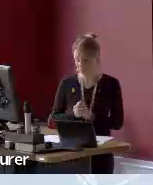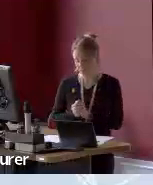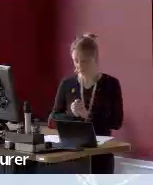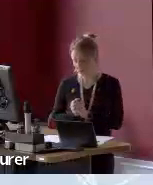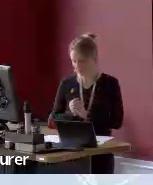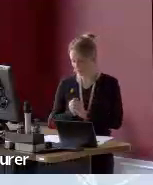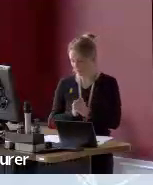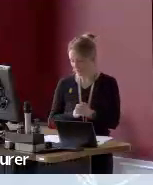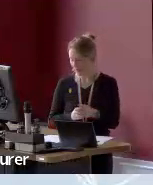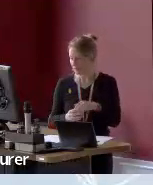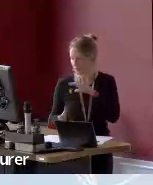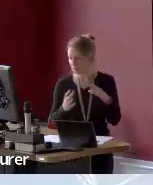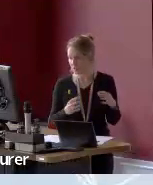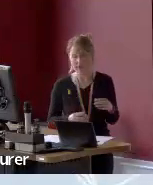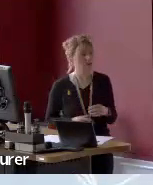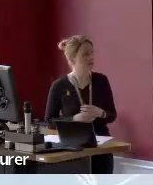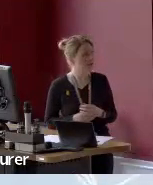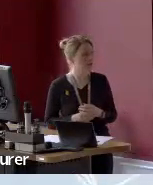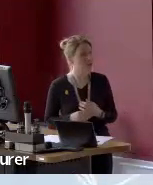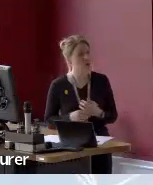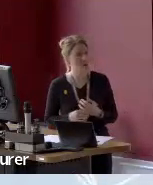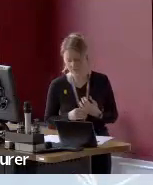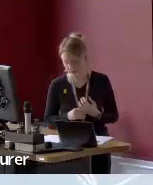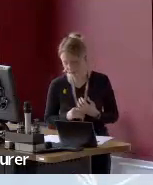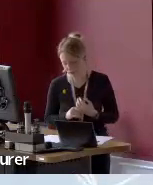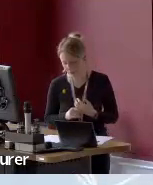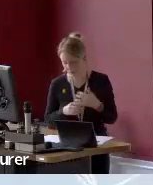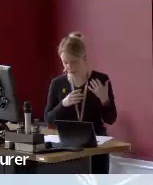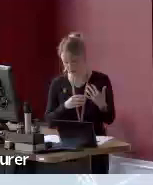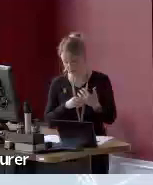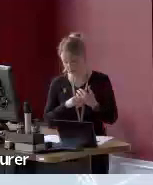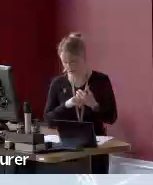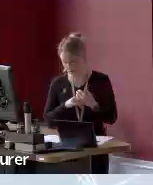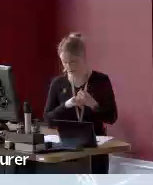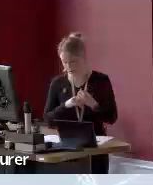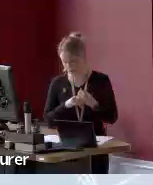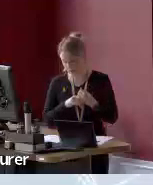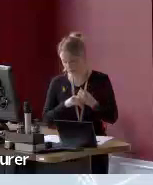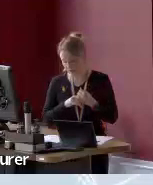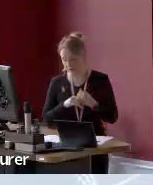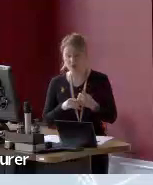and confidence. And returning to the very broad definition that I shared in the start. There are